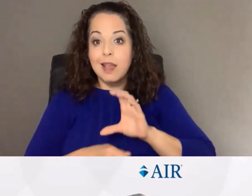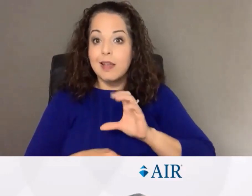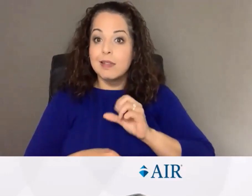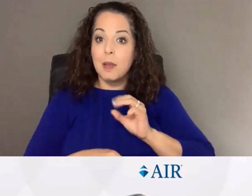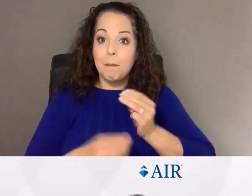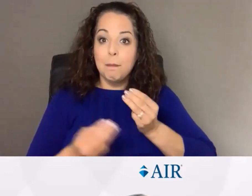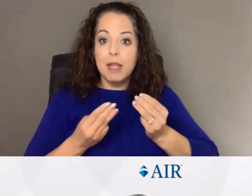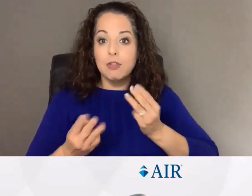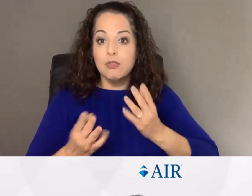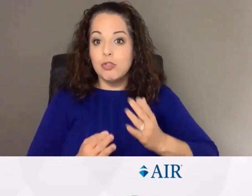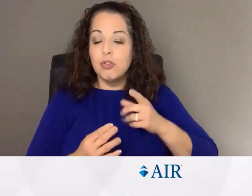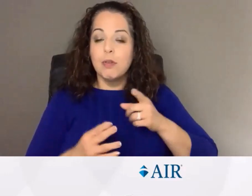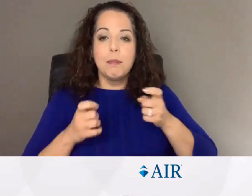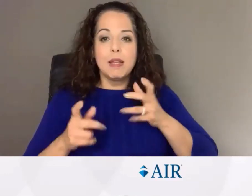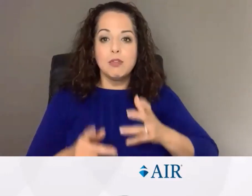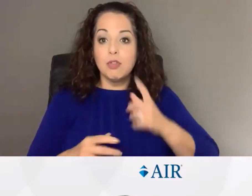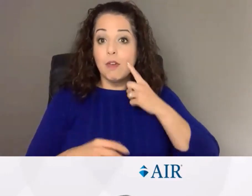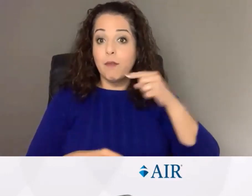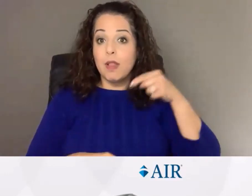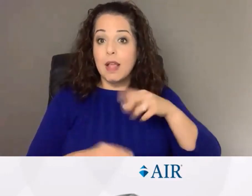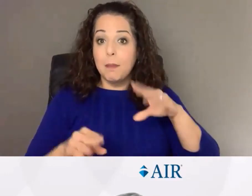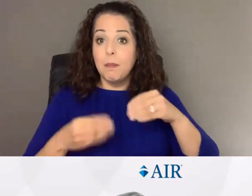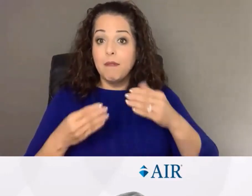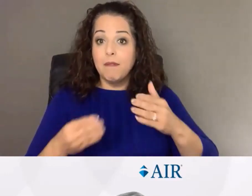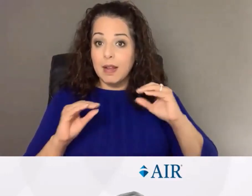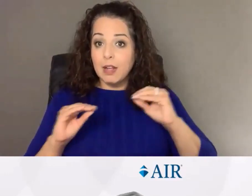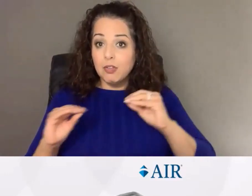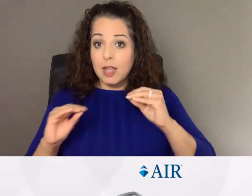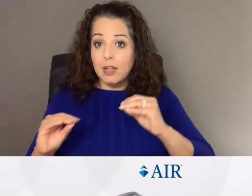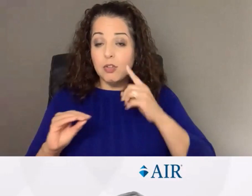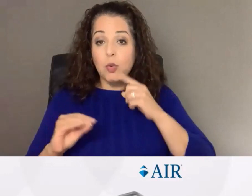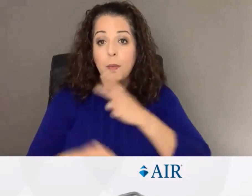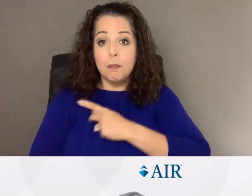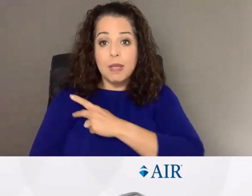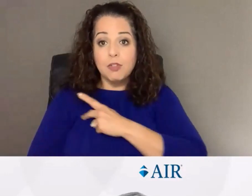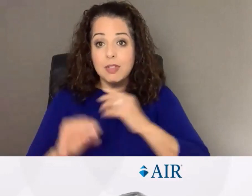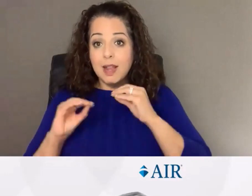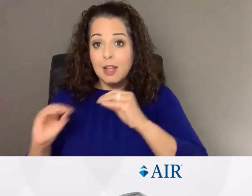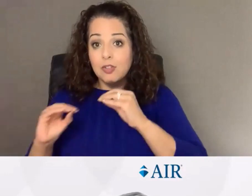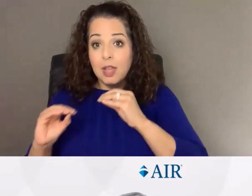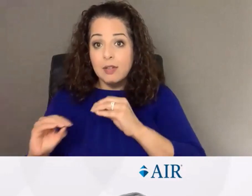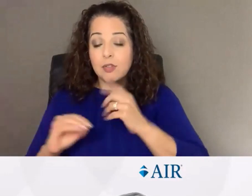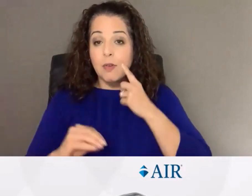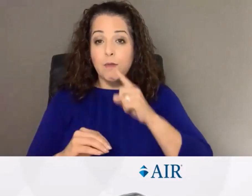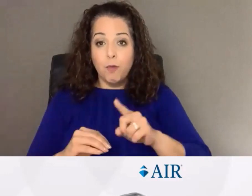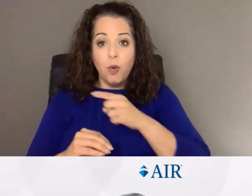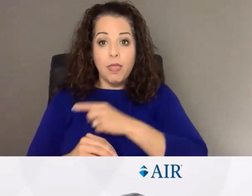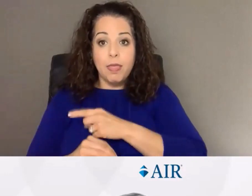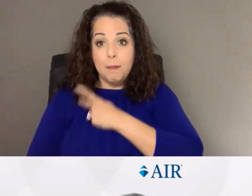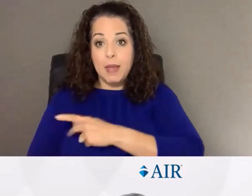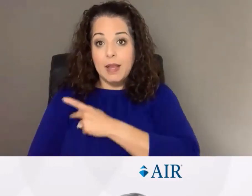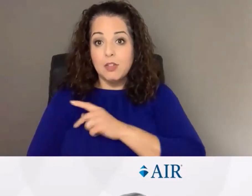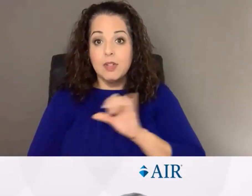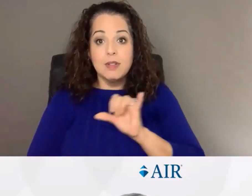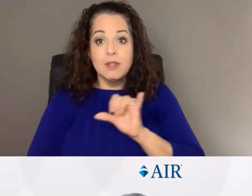they provide education or patient education for the patients with chronic condition,